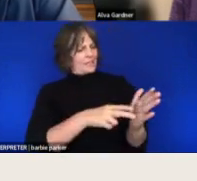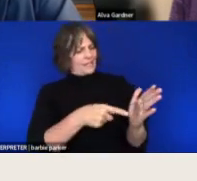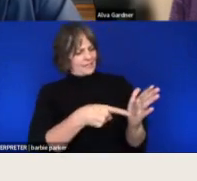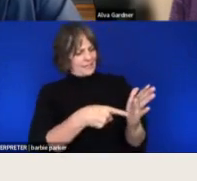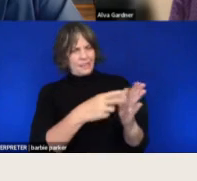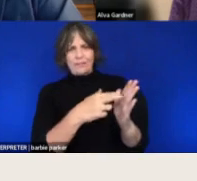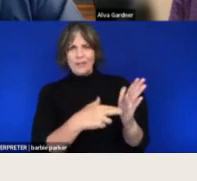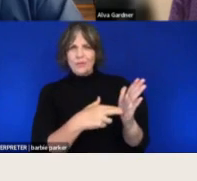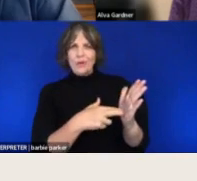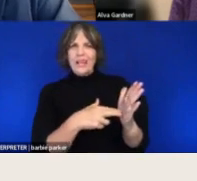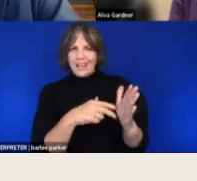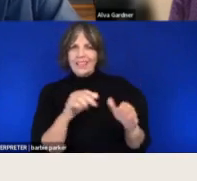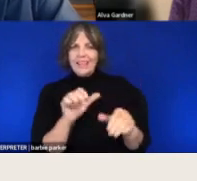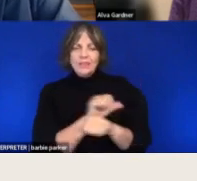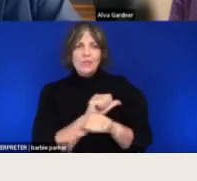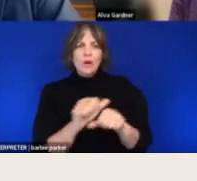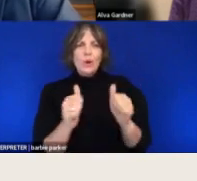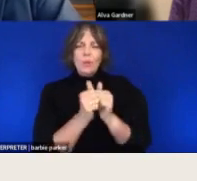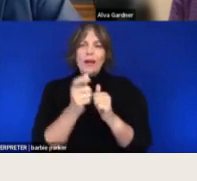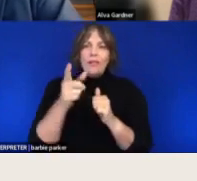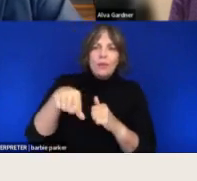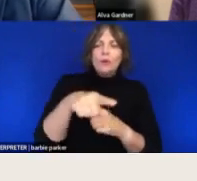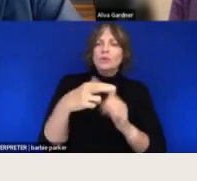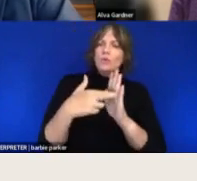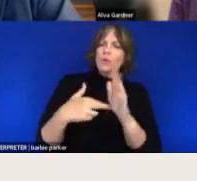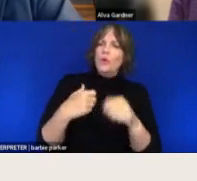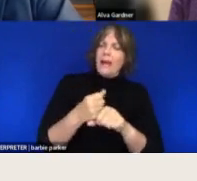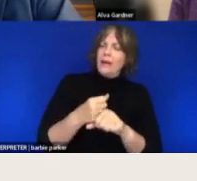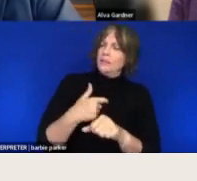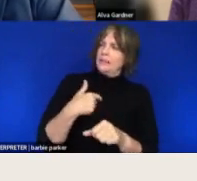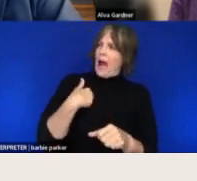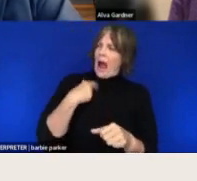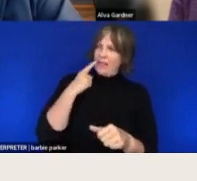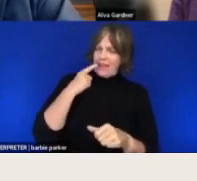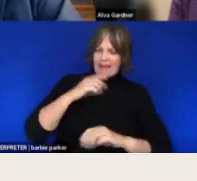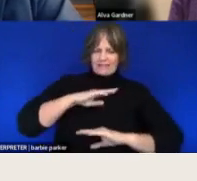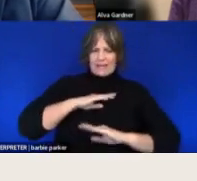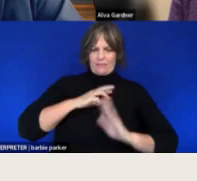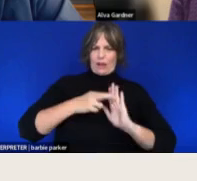conjunction with the rule makers to say, I think this is how I meet the intent of the rule. What do you think? Because it